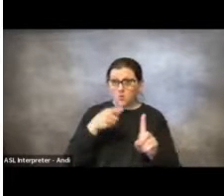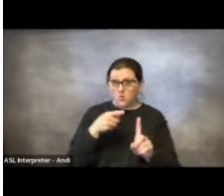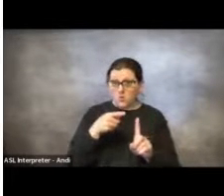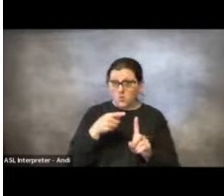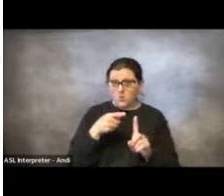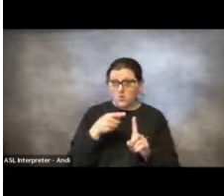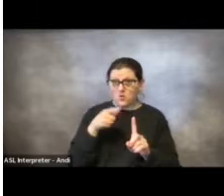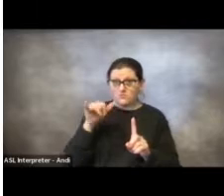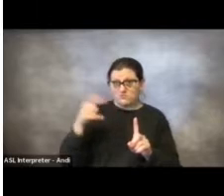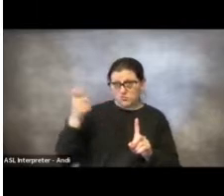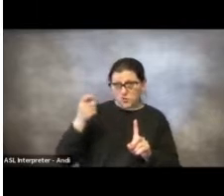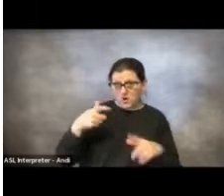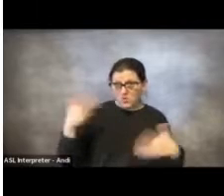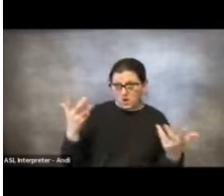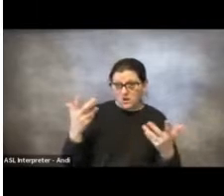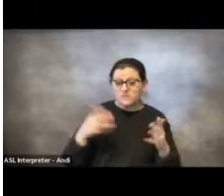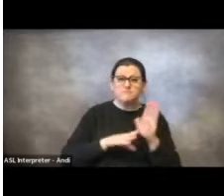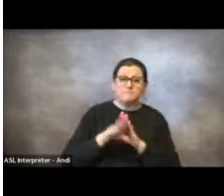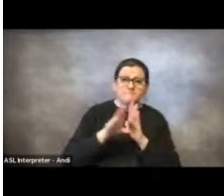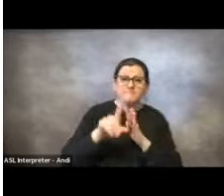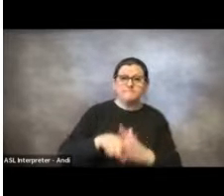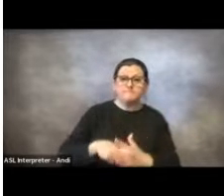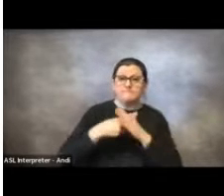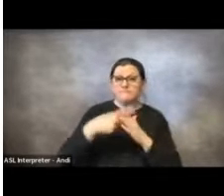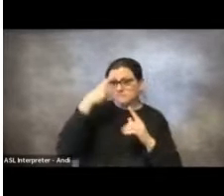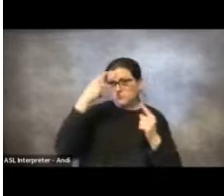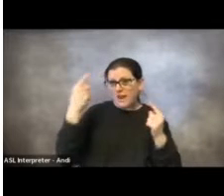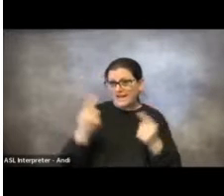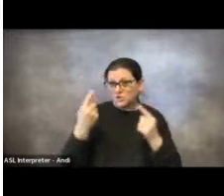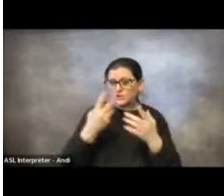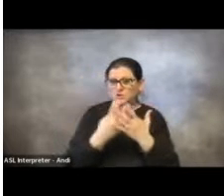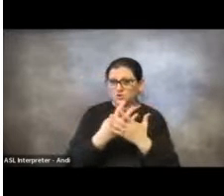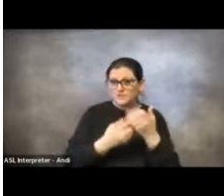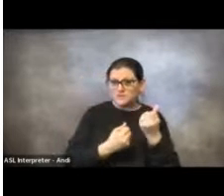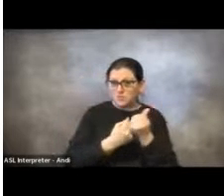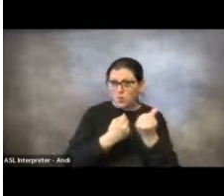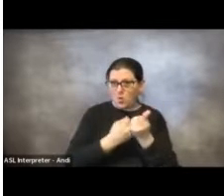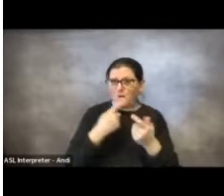grant is to develop and implement a brain injury screening support and referral protocol for justice involved